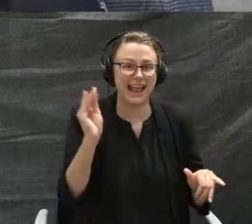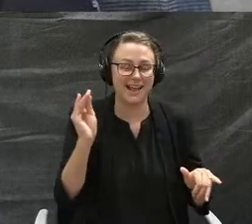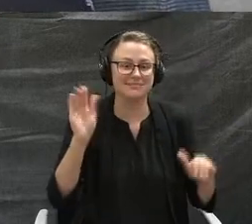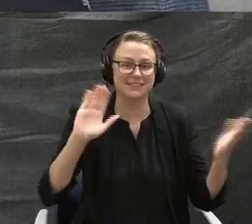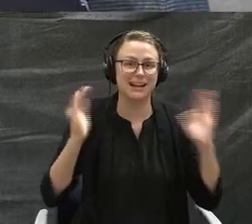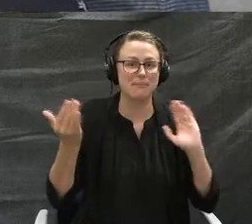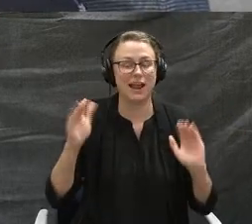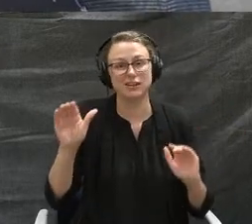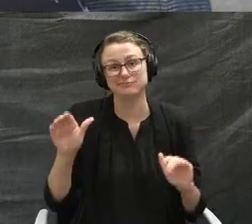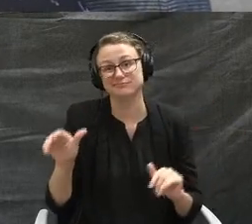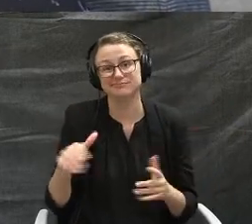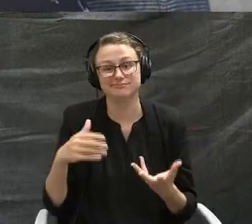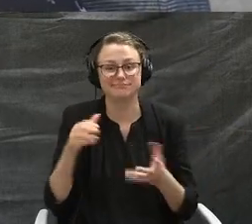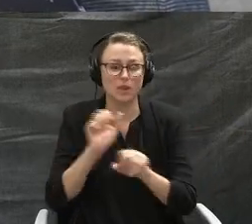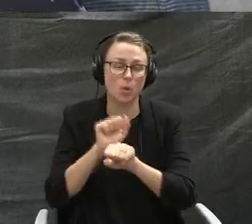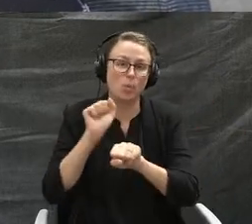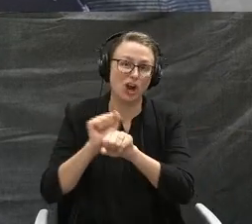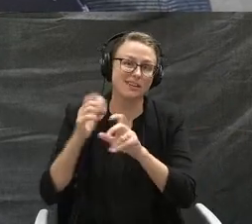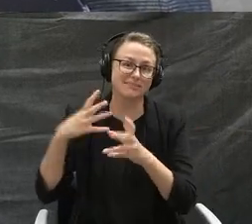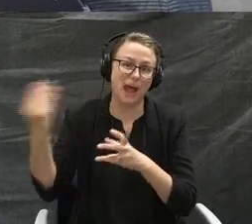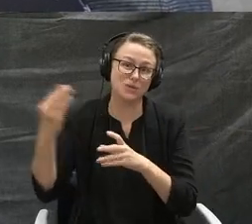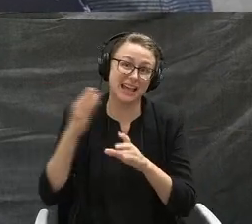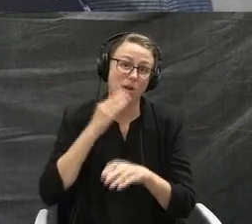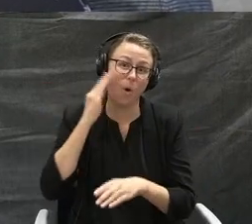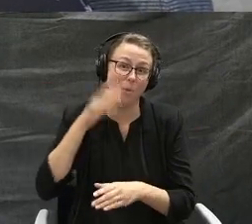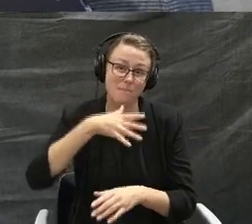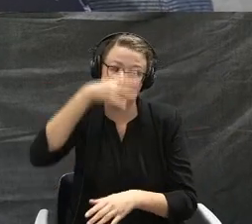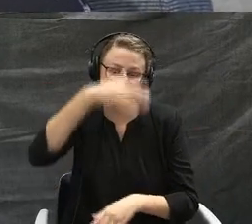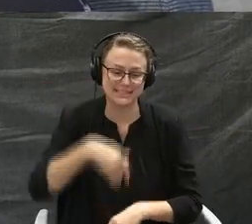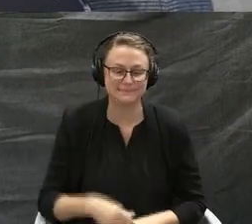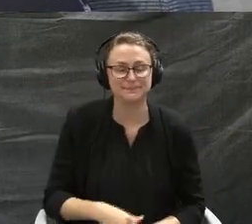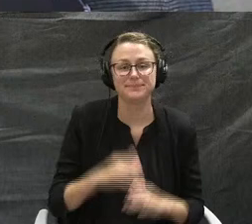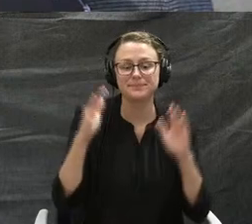Question on transportation. Derek score of Excelsior says.